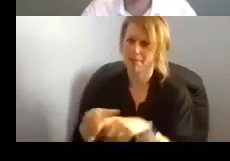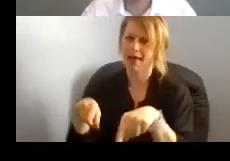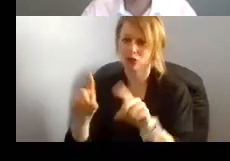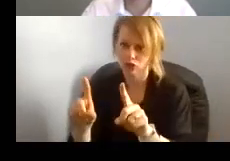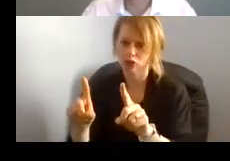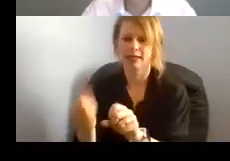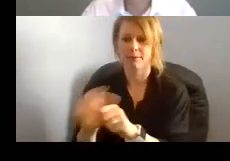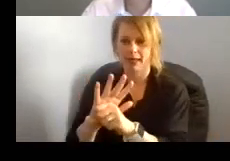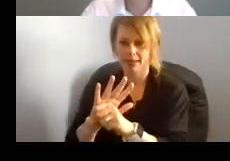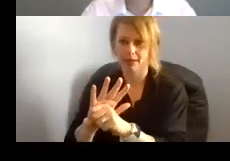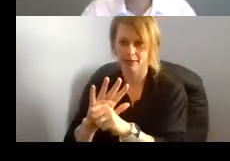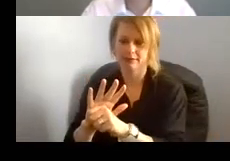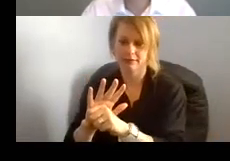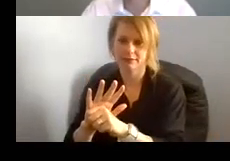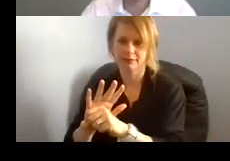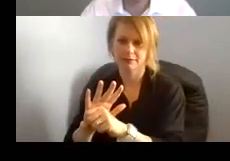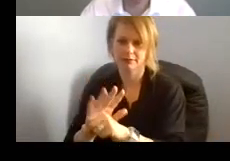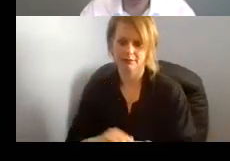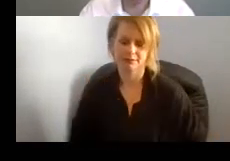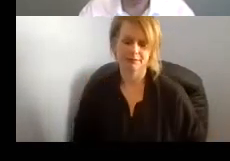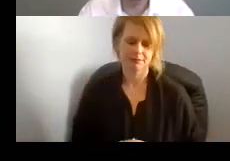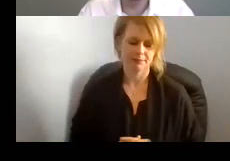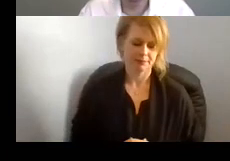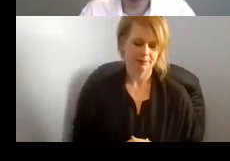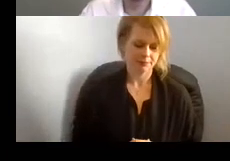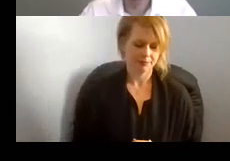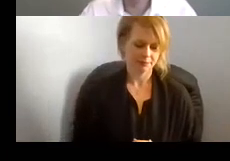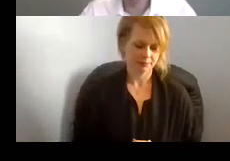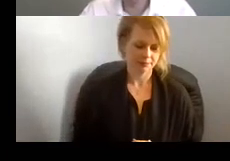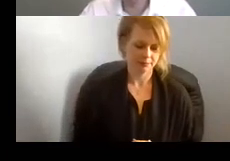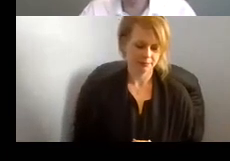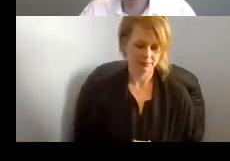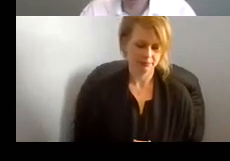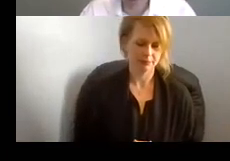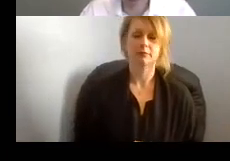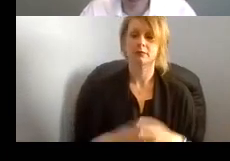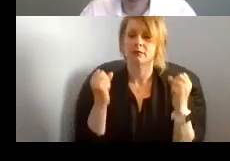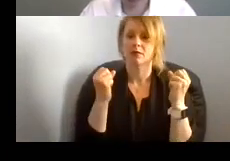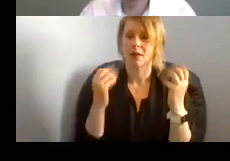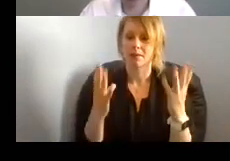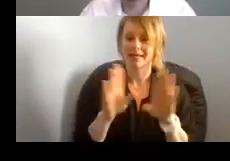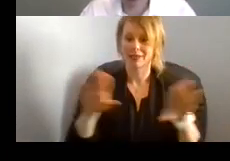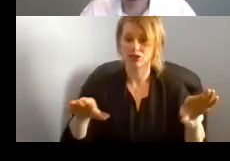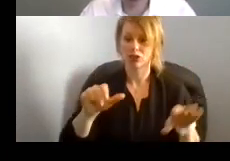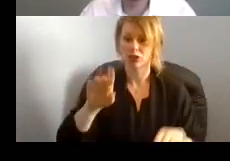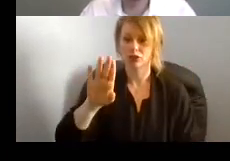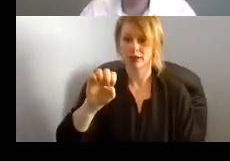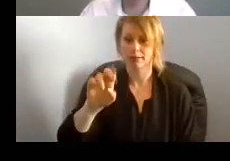are required, and they’re outlined in the coalition materials. Now, many children’s bereavement programs across the country are quickly